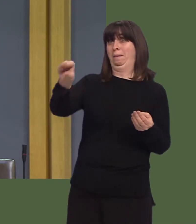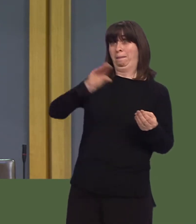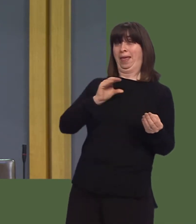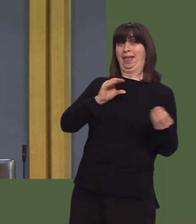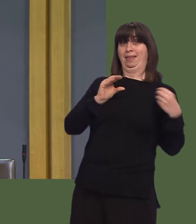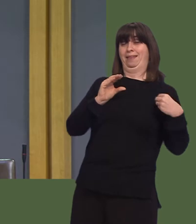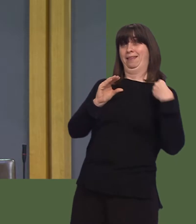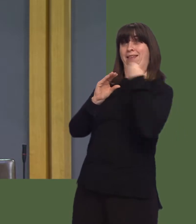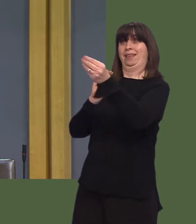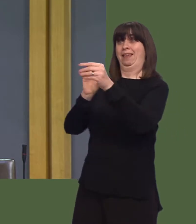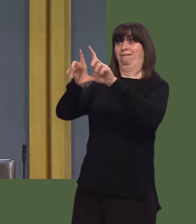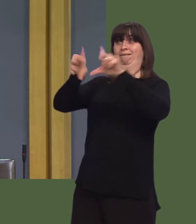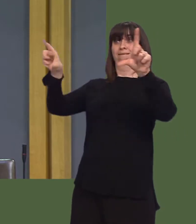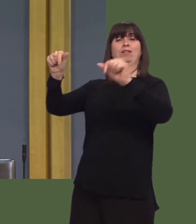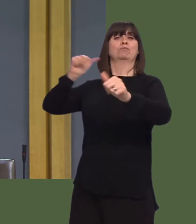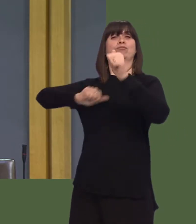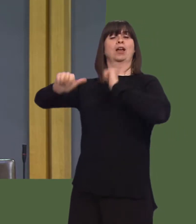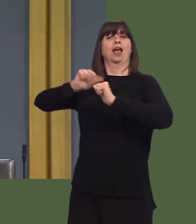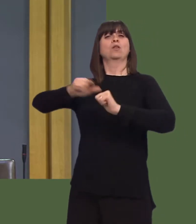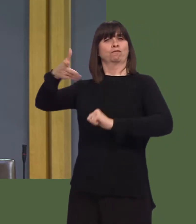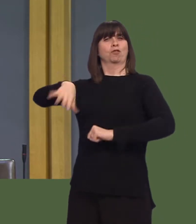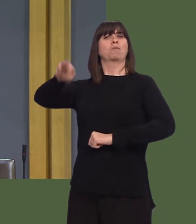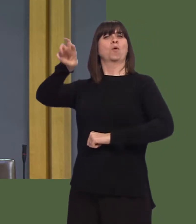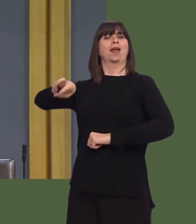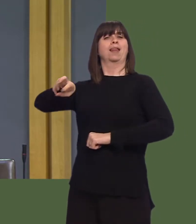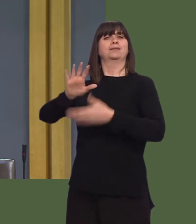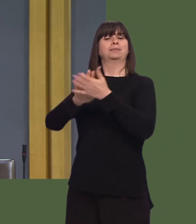they are of Welsh ancestry, people from across the world can have an official Welsh